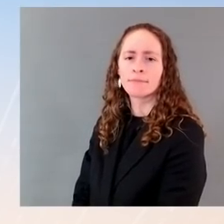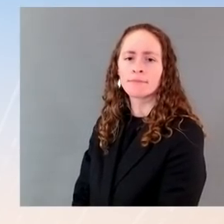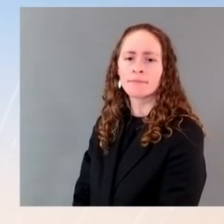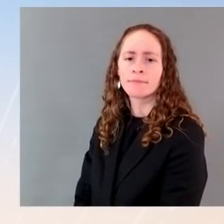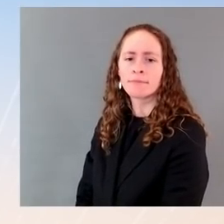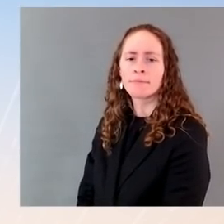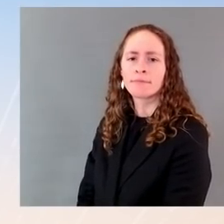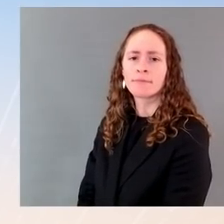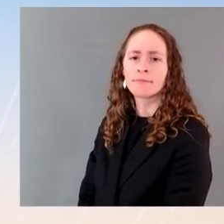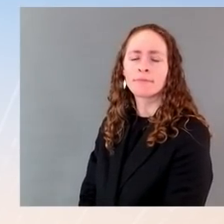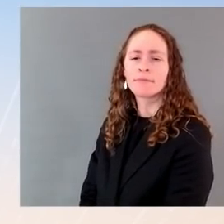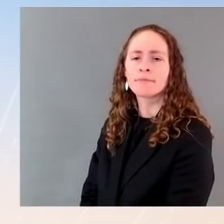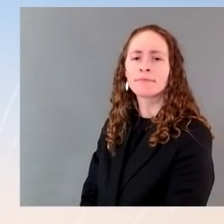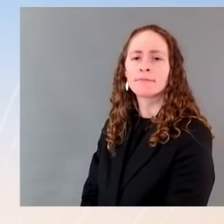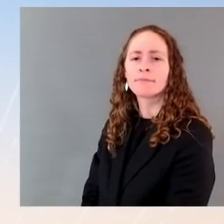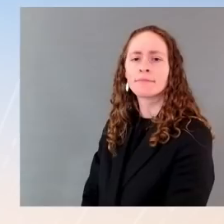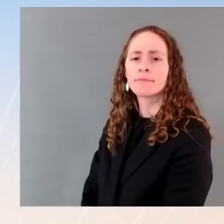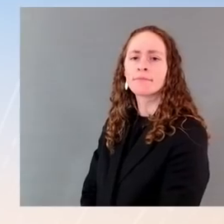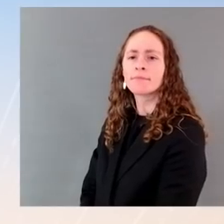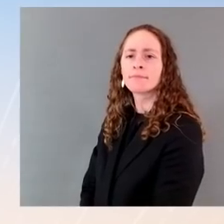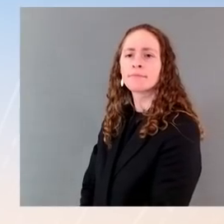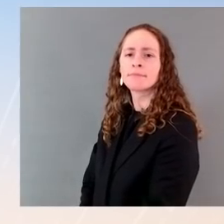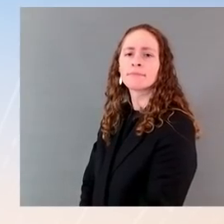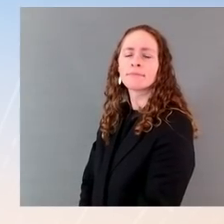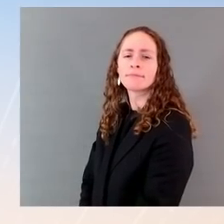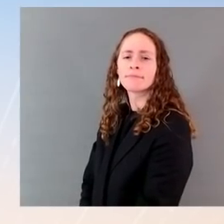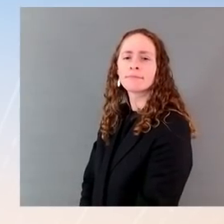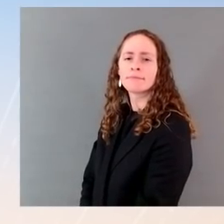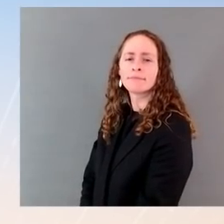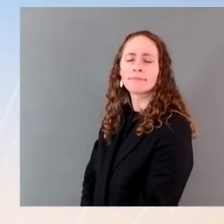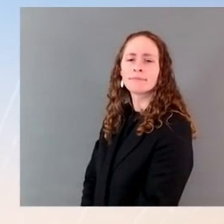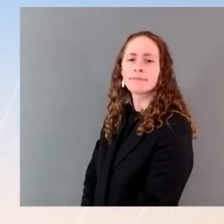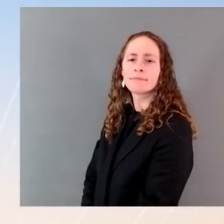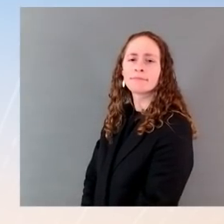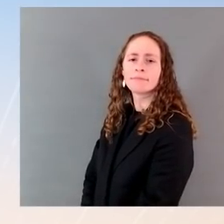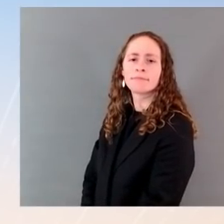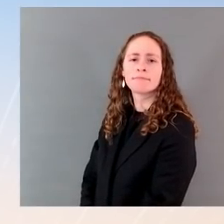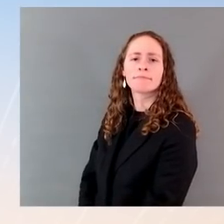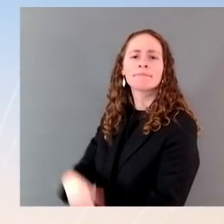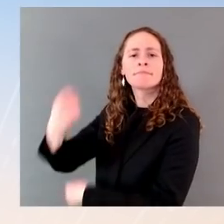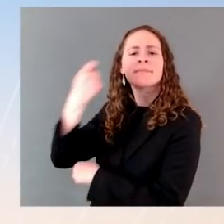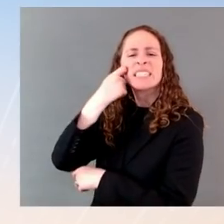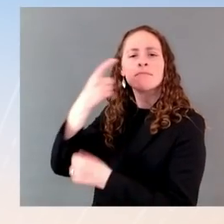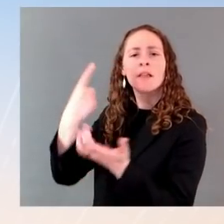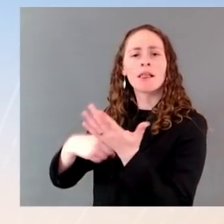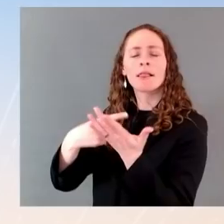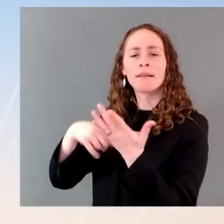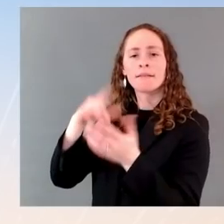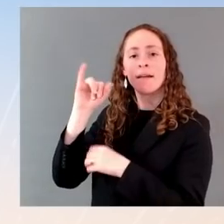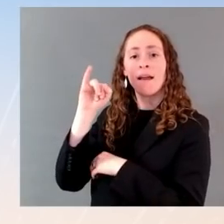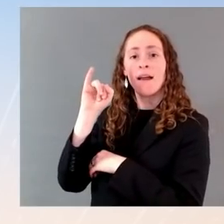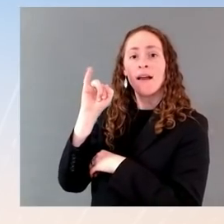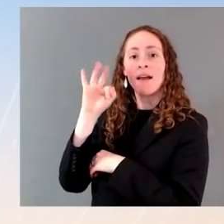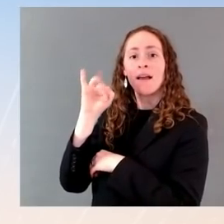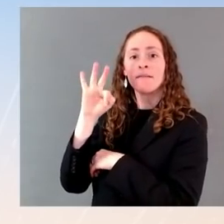Is it Russian troops setting foot further into Ukraine or would other things count? Ms. Psaki: What would the oth-